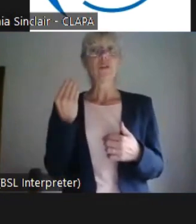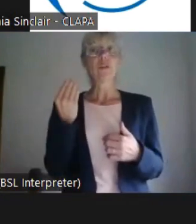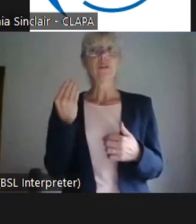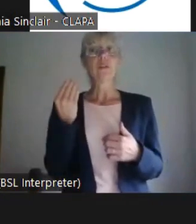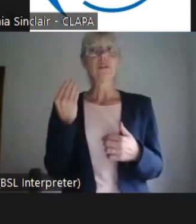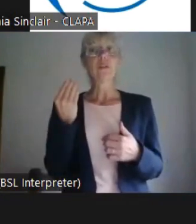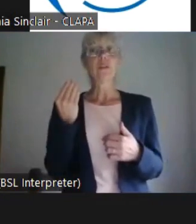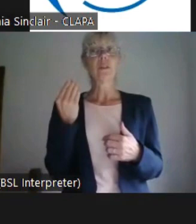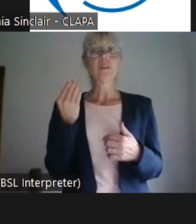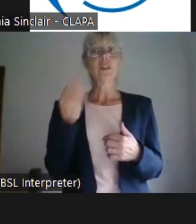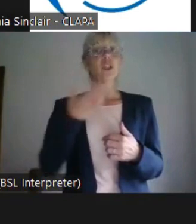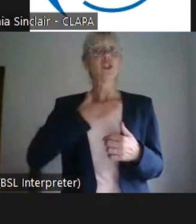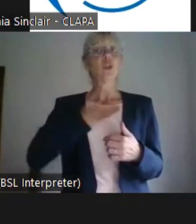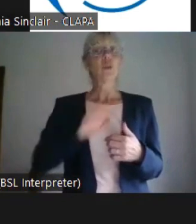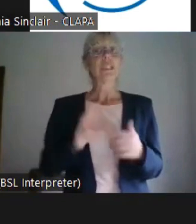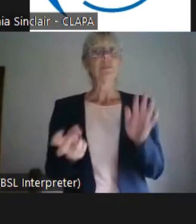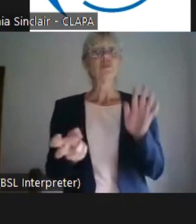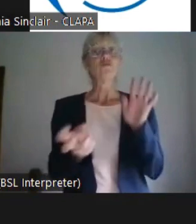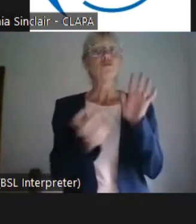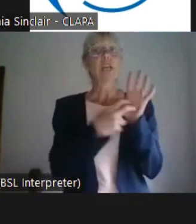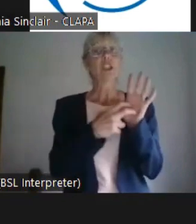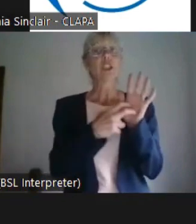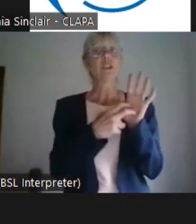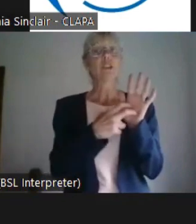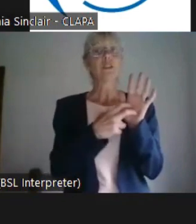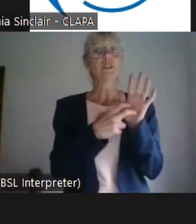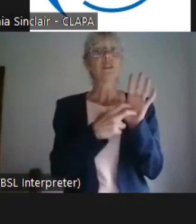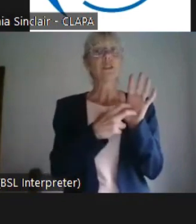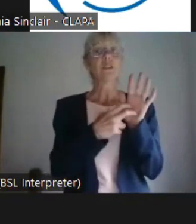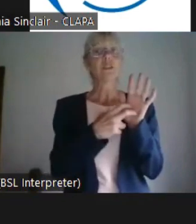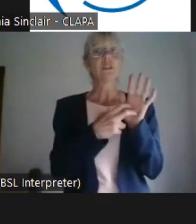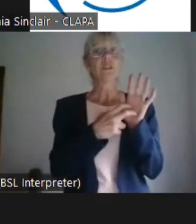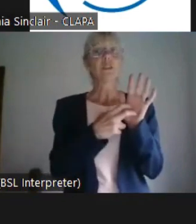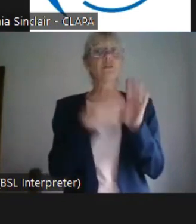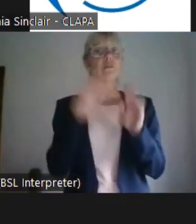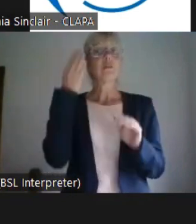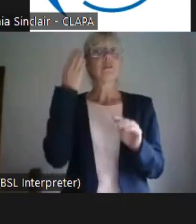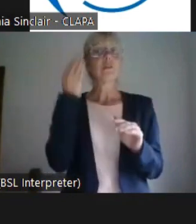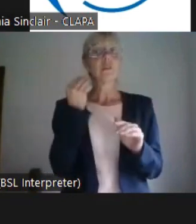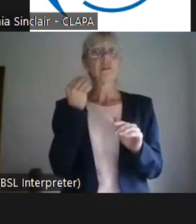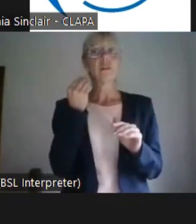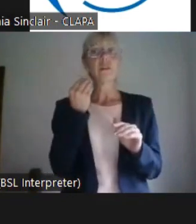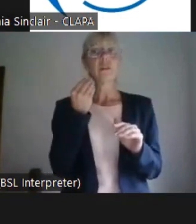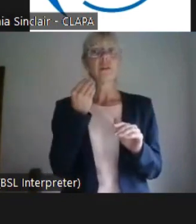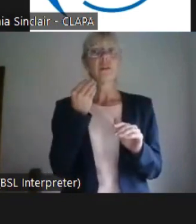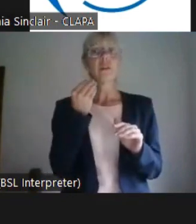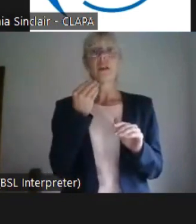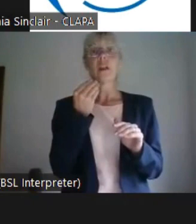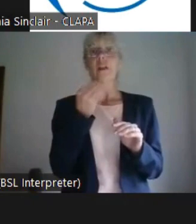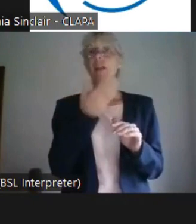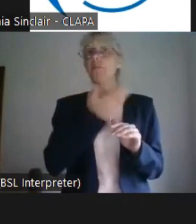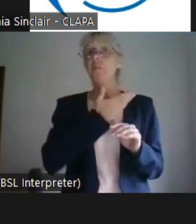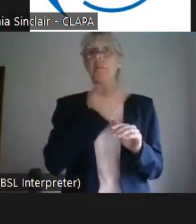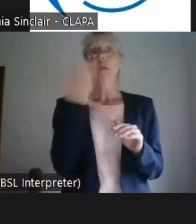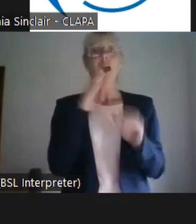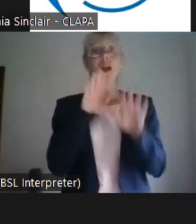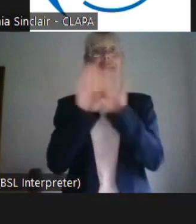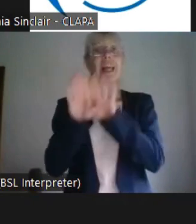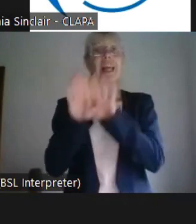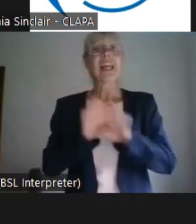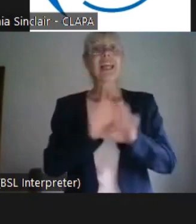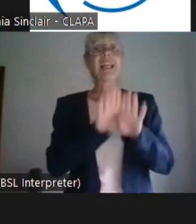need to be registered as hearing disabled in fact there isn't a nationwide register of disabilities